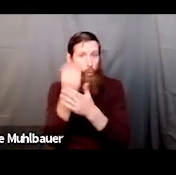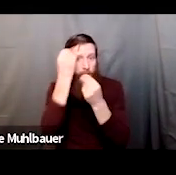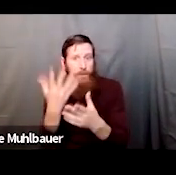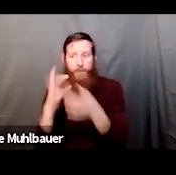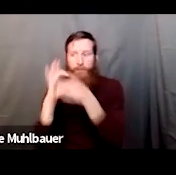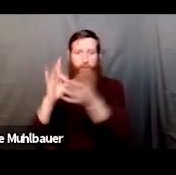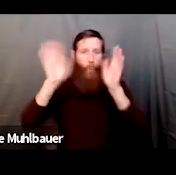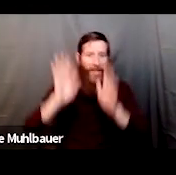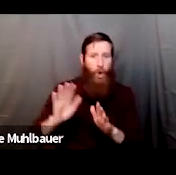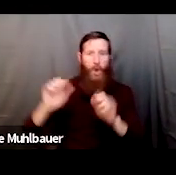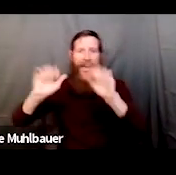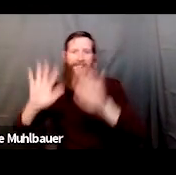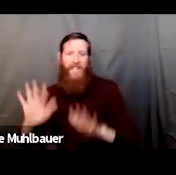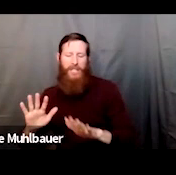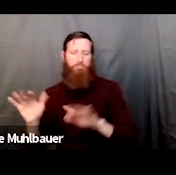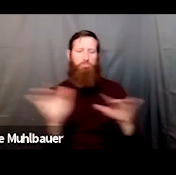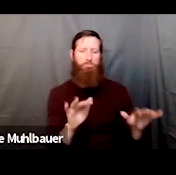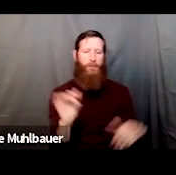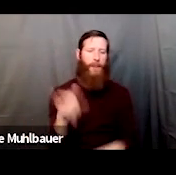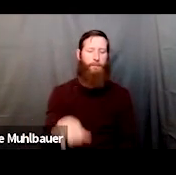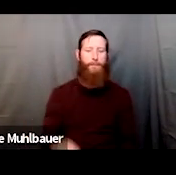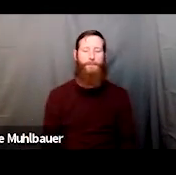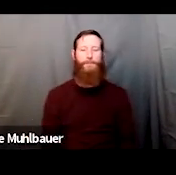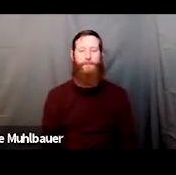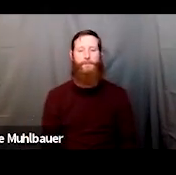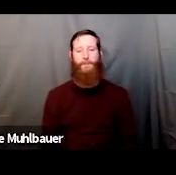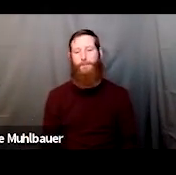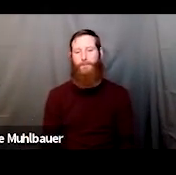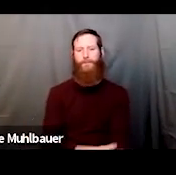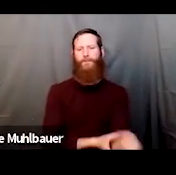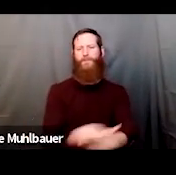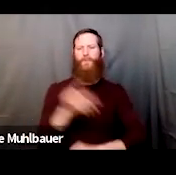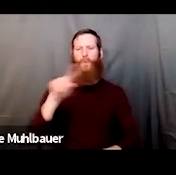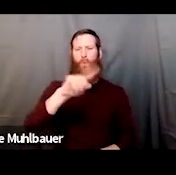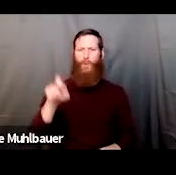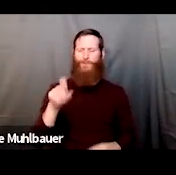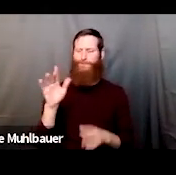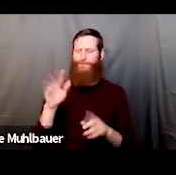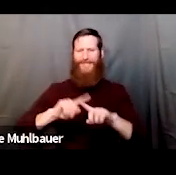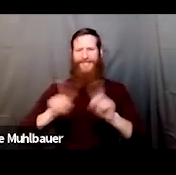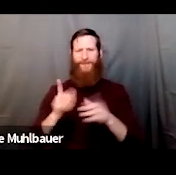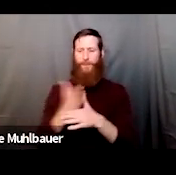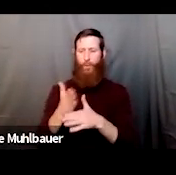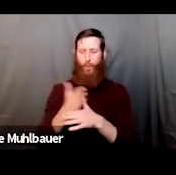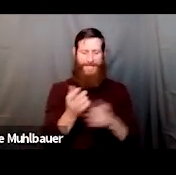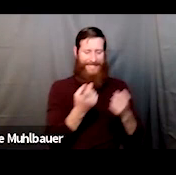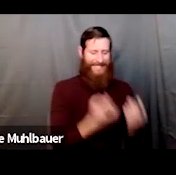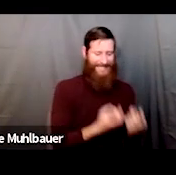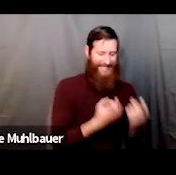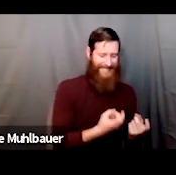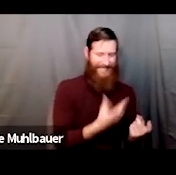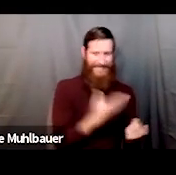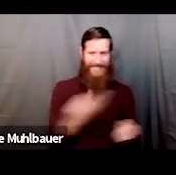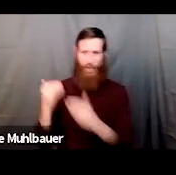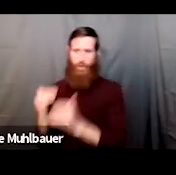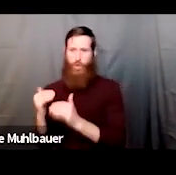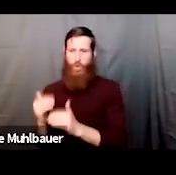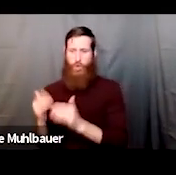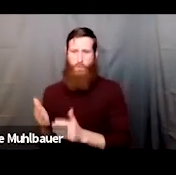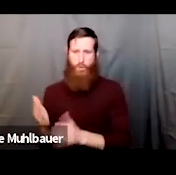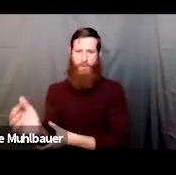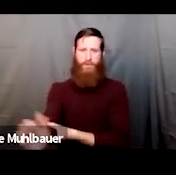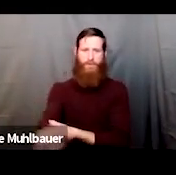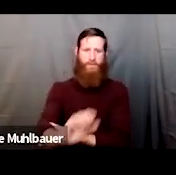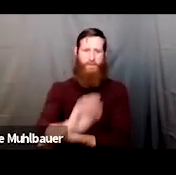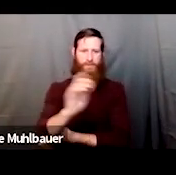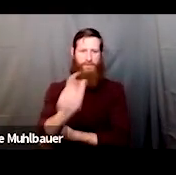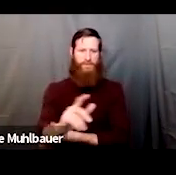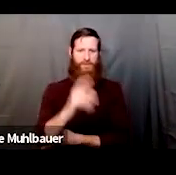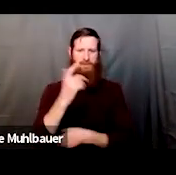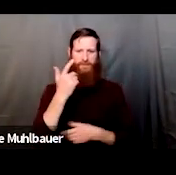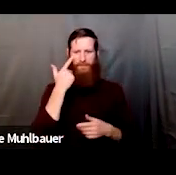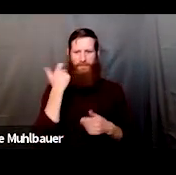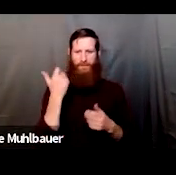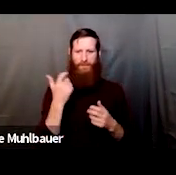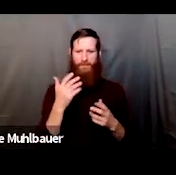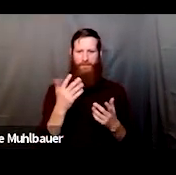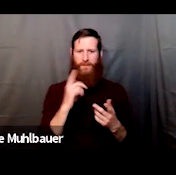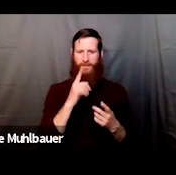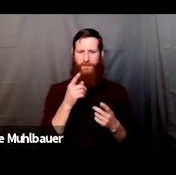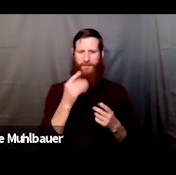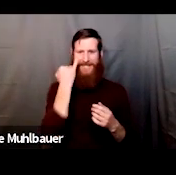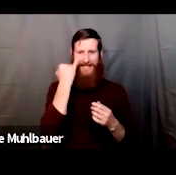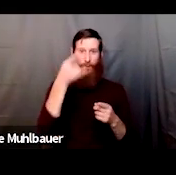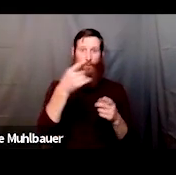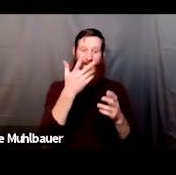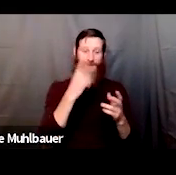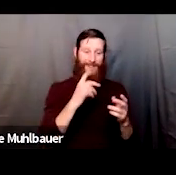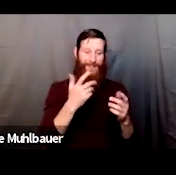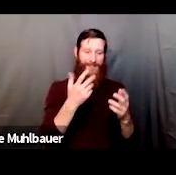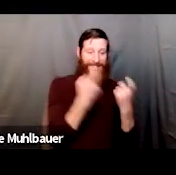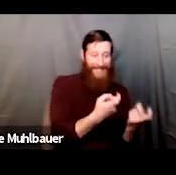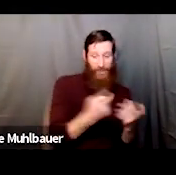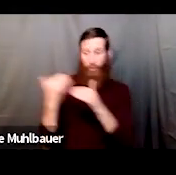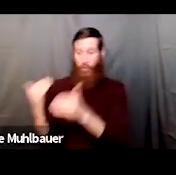There is a question between the difference between a skier and a snowboarder, due to the straps and if you are caught in an avalanche?